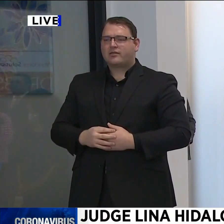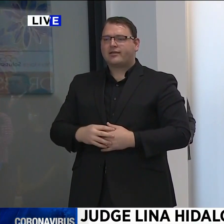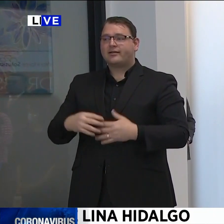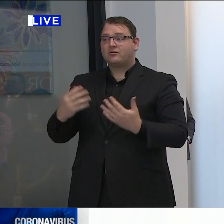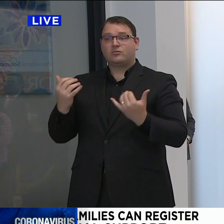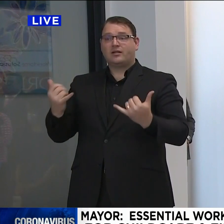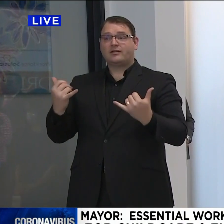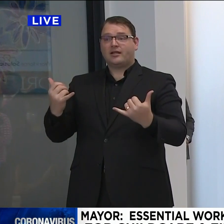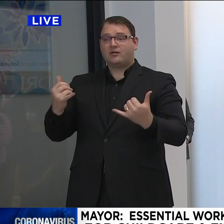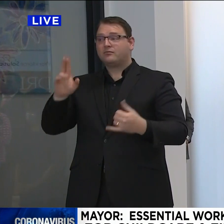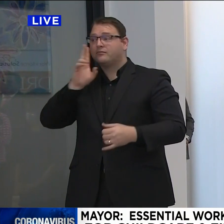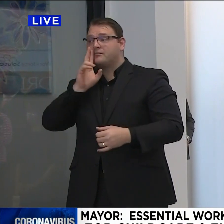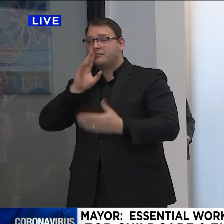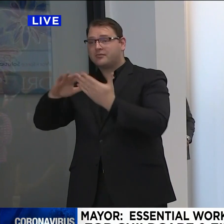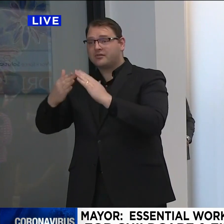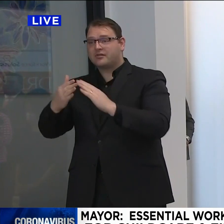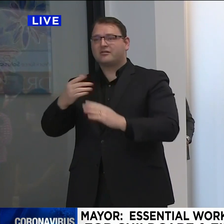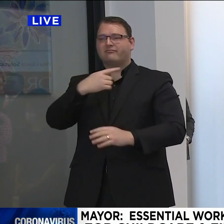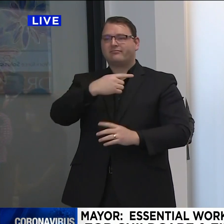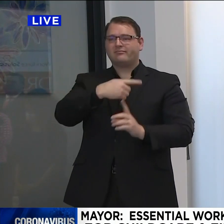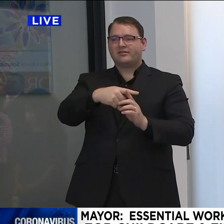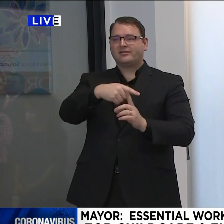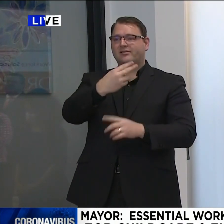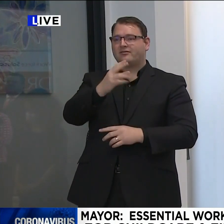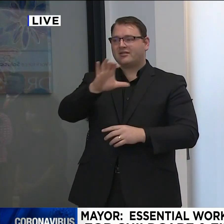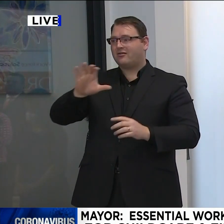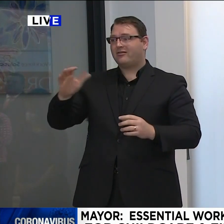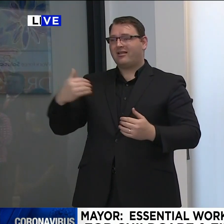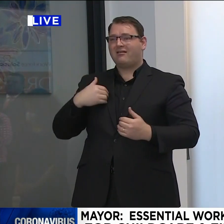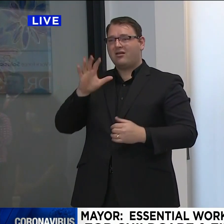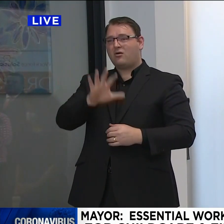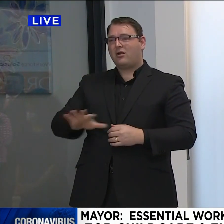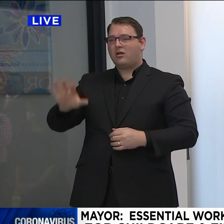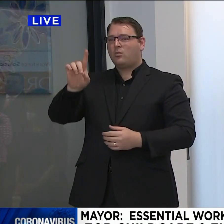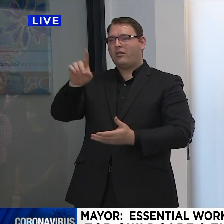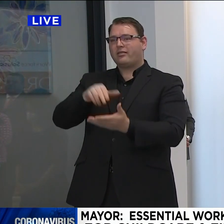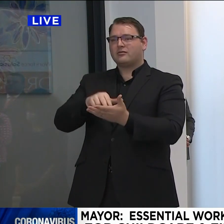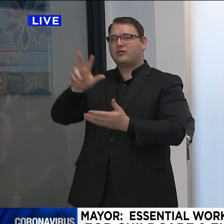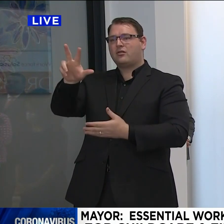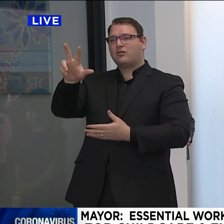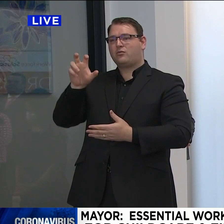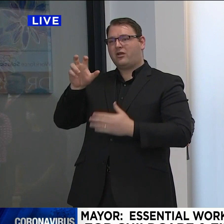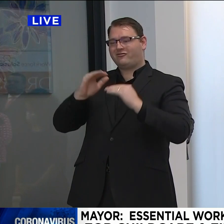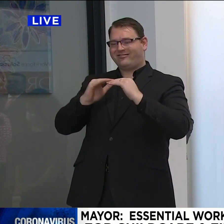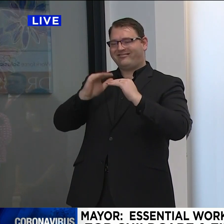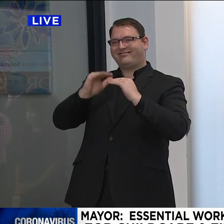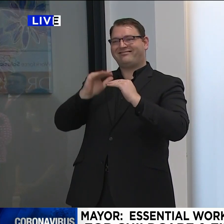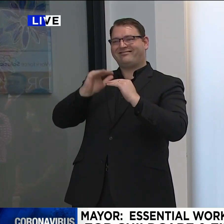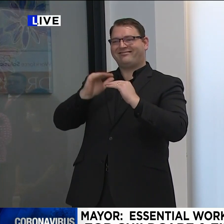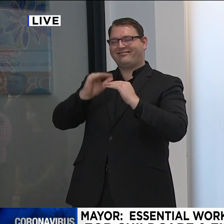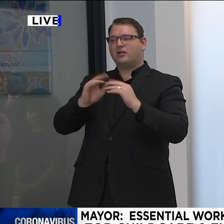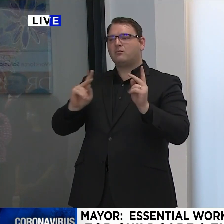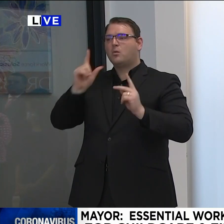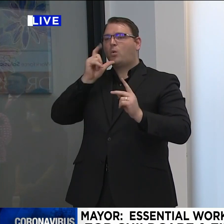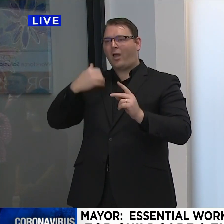to share. Aside a sad milestone that we’ve crossed in Harris that we’ve crossed in Harris County and County and that is right now in all of that is right now in all of Harris County including the